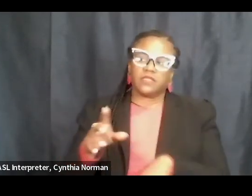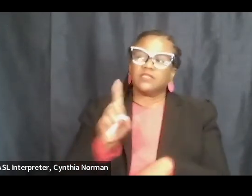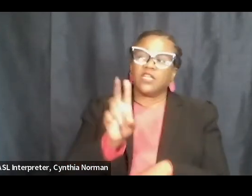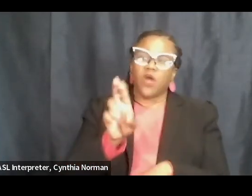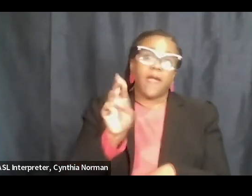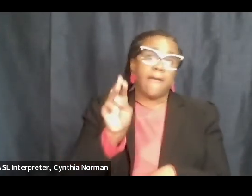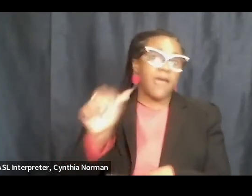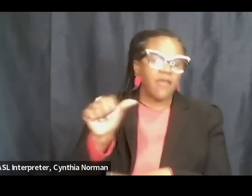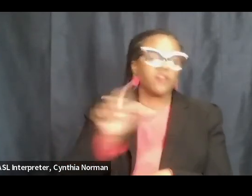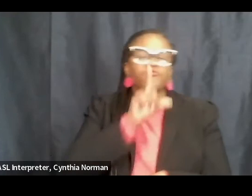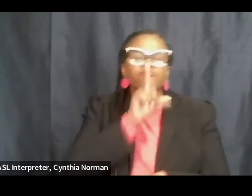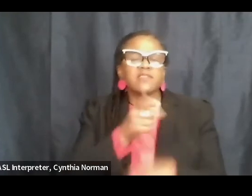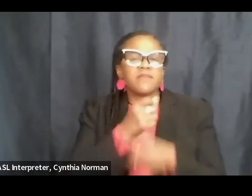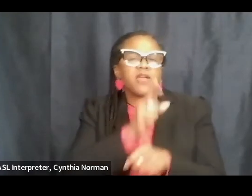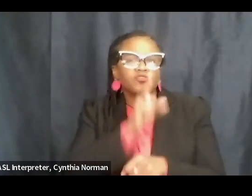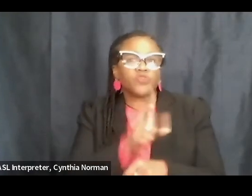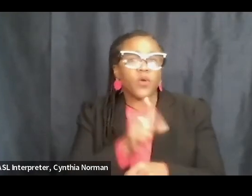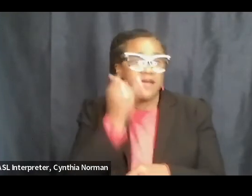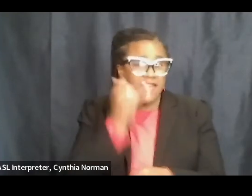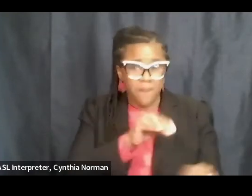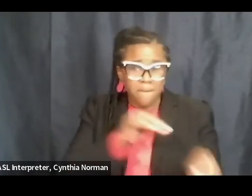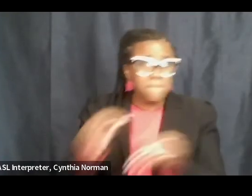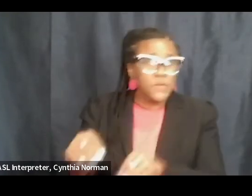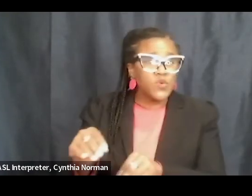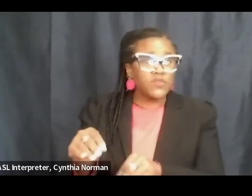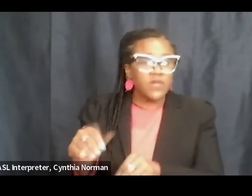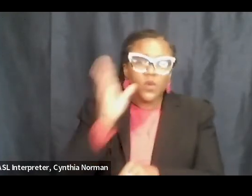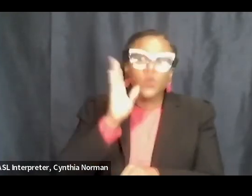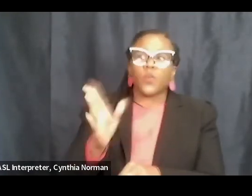would ensure that relocated disaster survivors who rely on Medicaid waivers